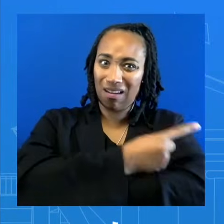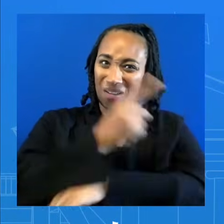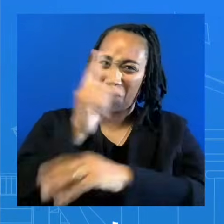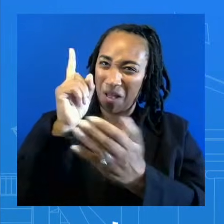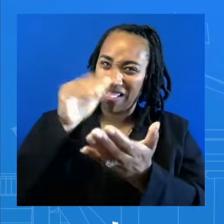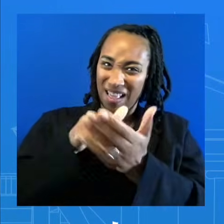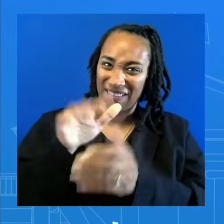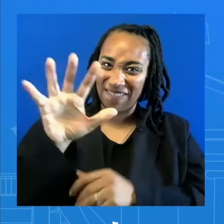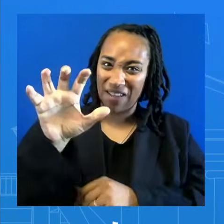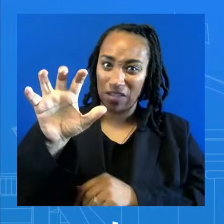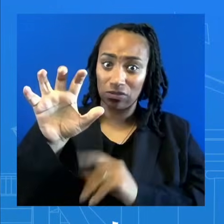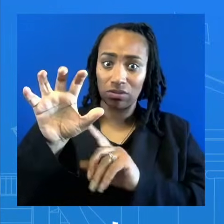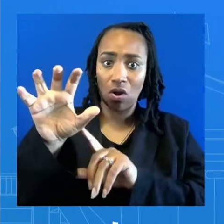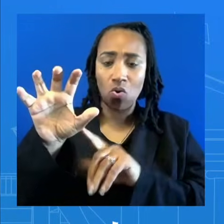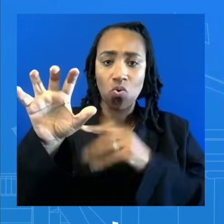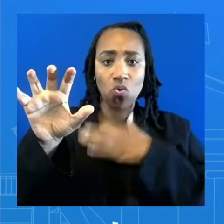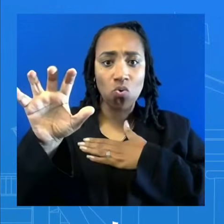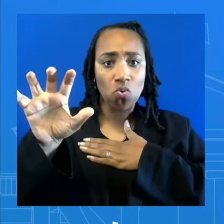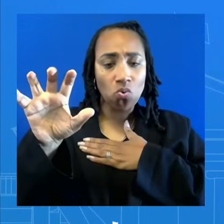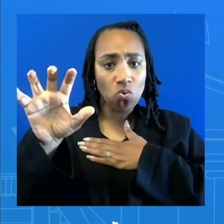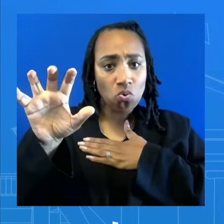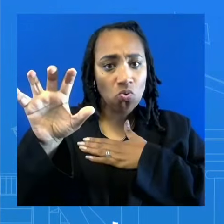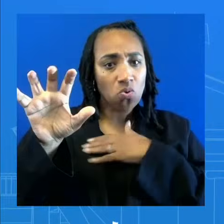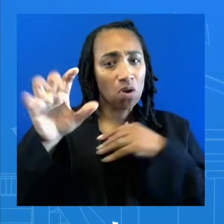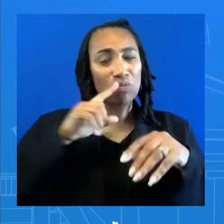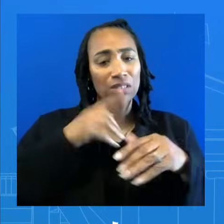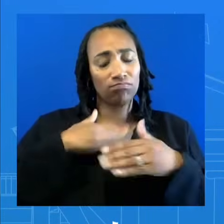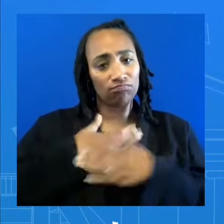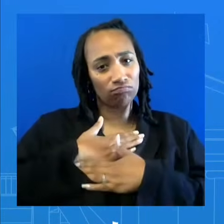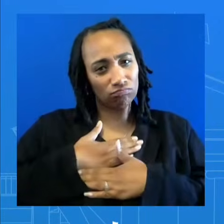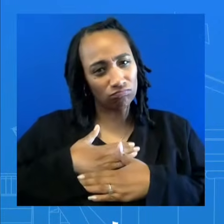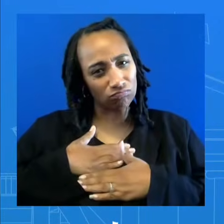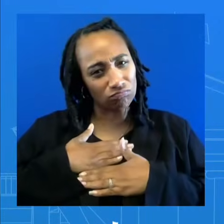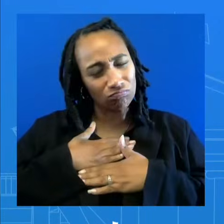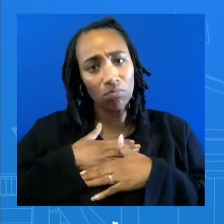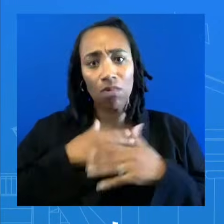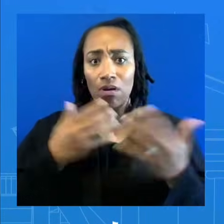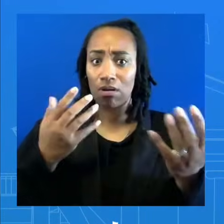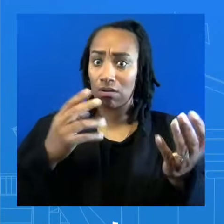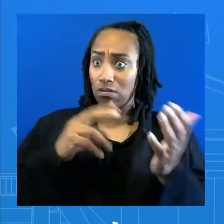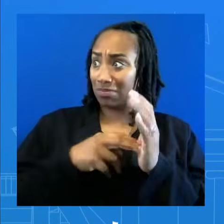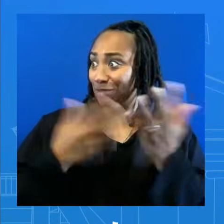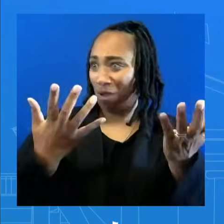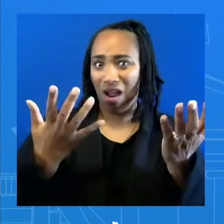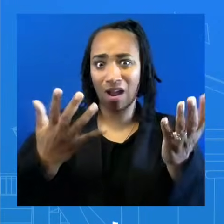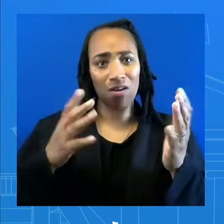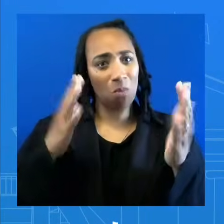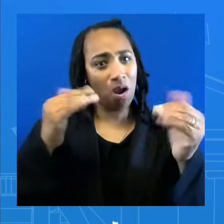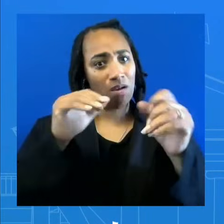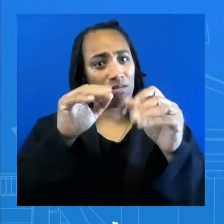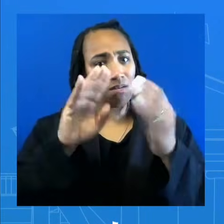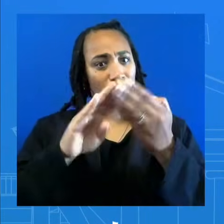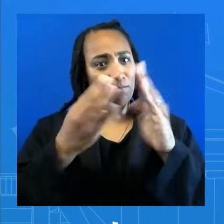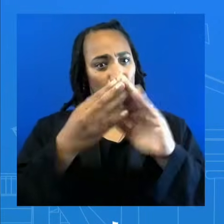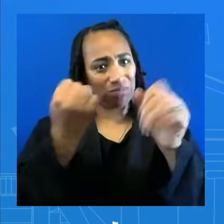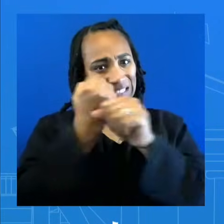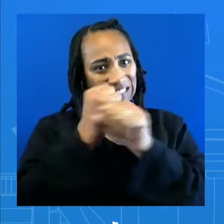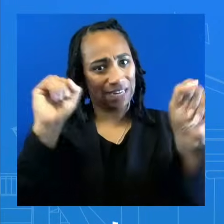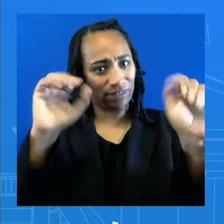to making their communities safer. The president is commuting the sentences of 1,500 individuals